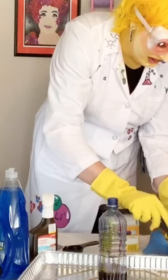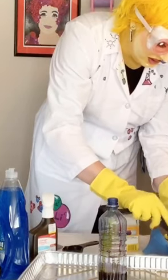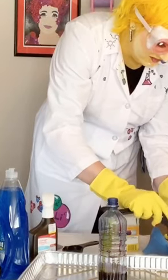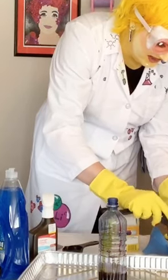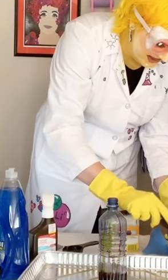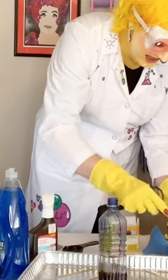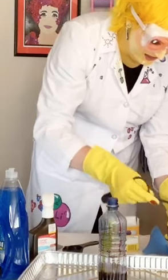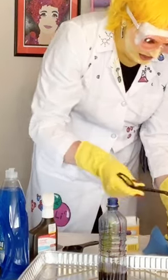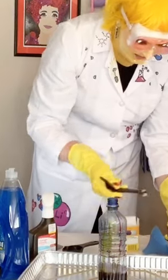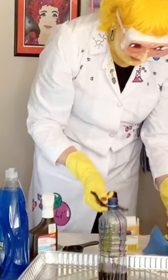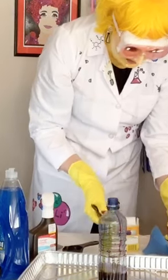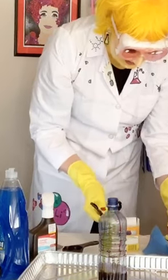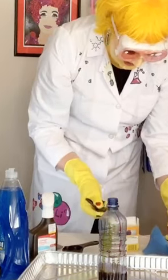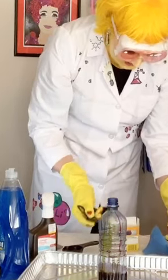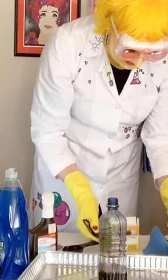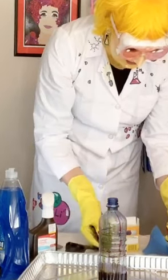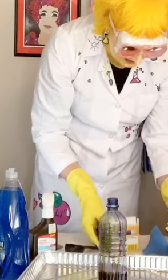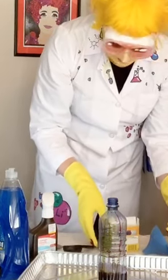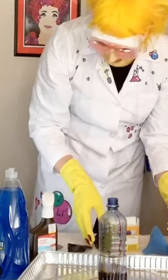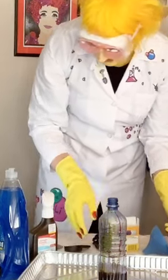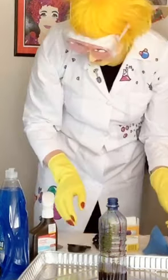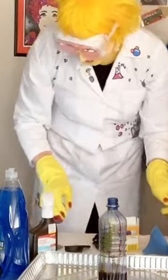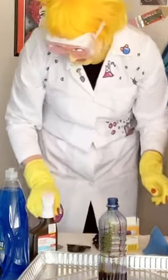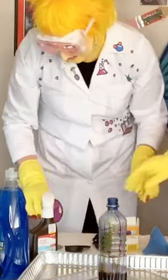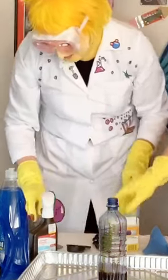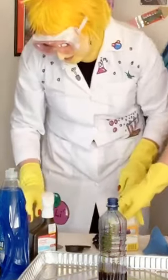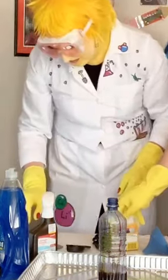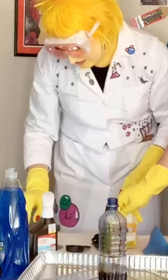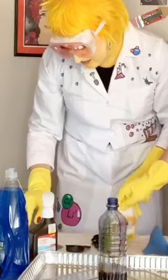All mixed together. Absolutely ready. Okay.